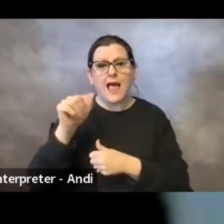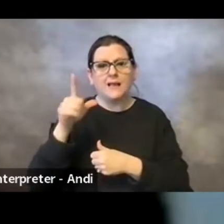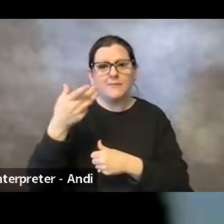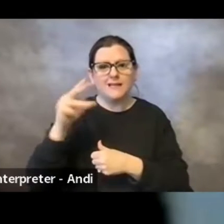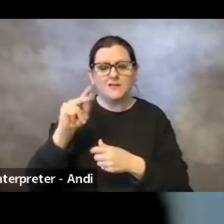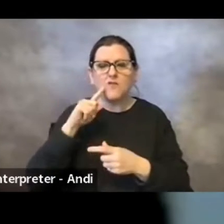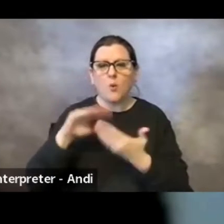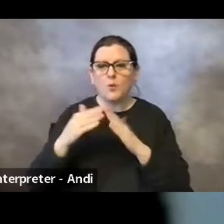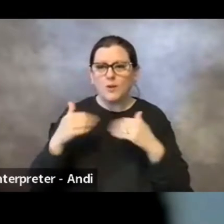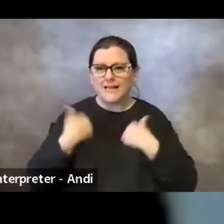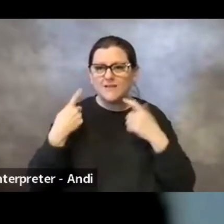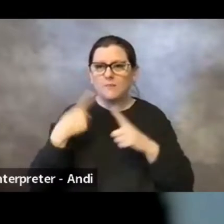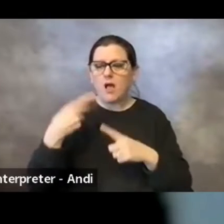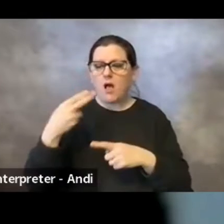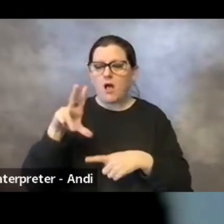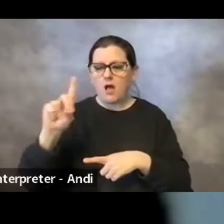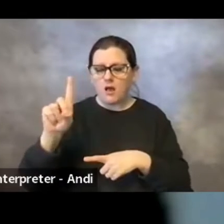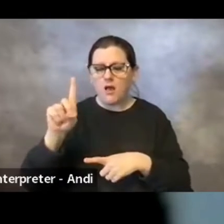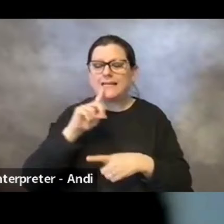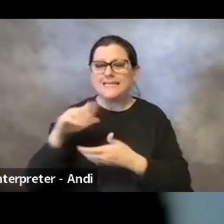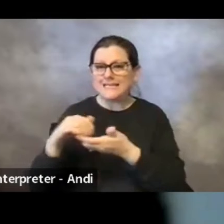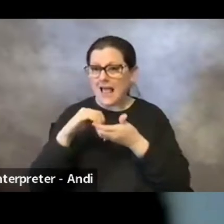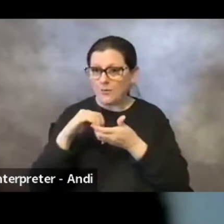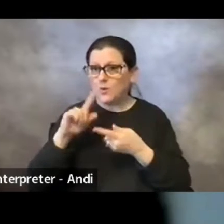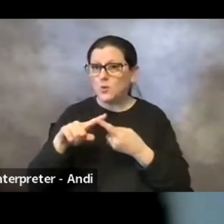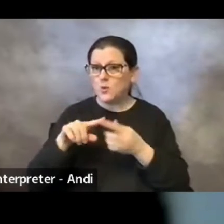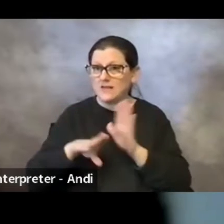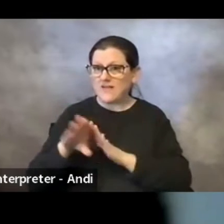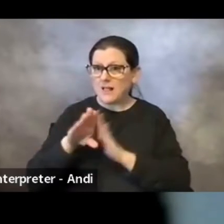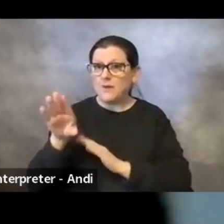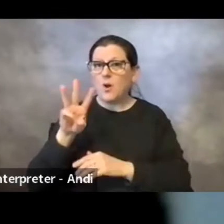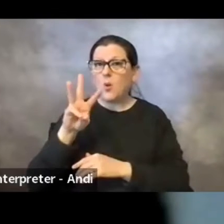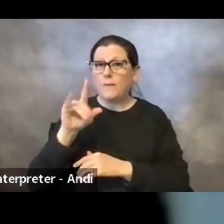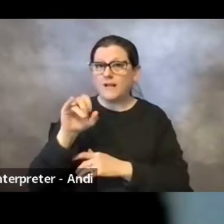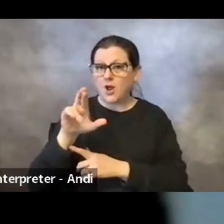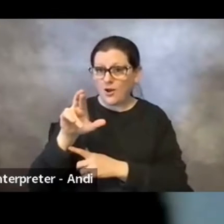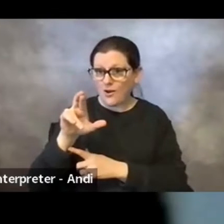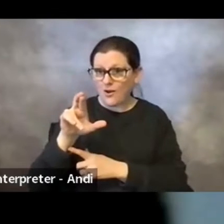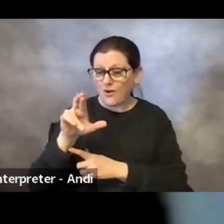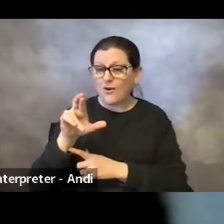is collaborating to put together a webinar on housing and brain